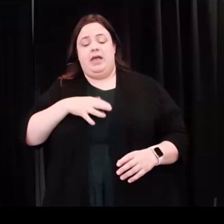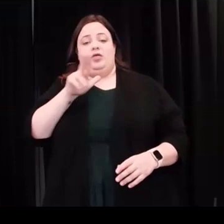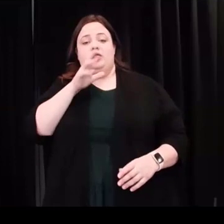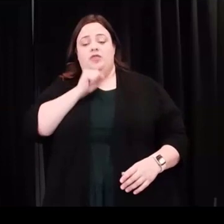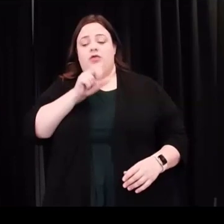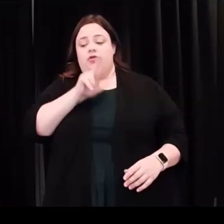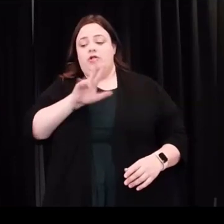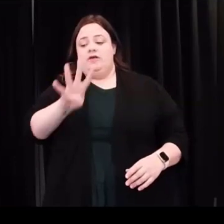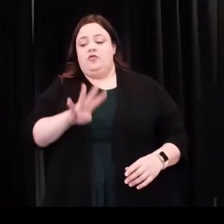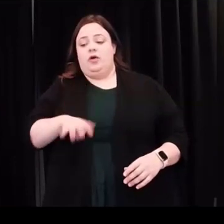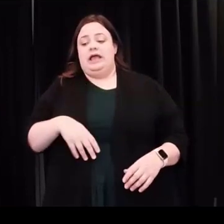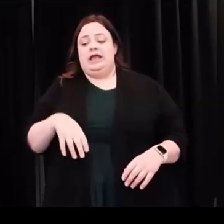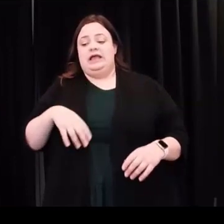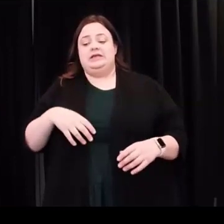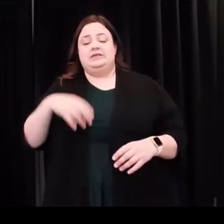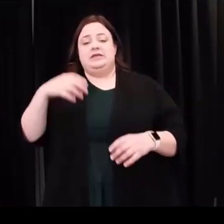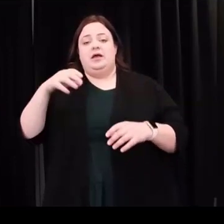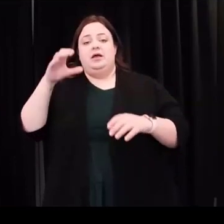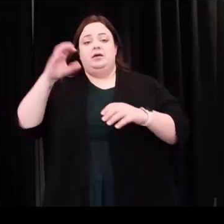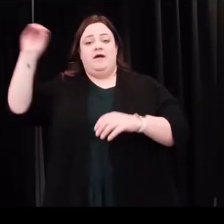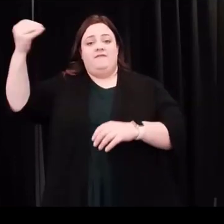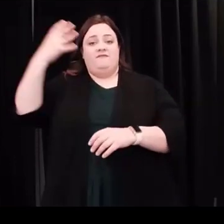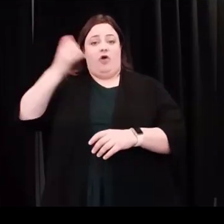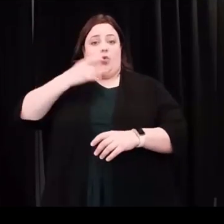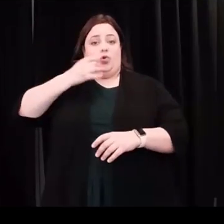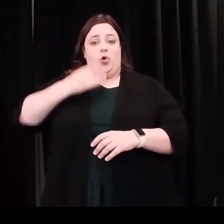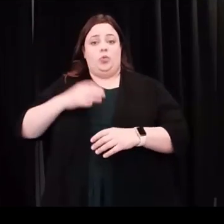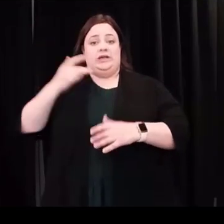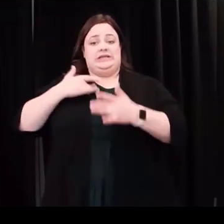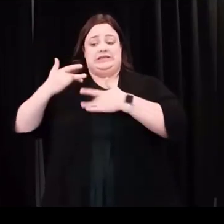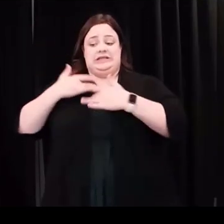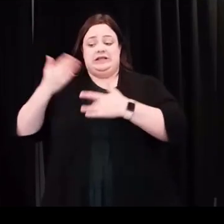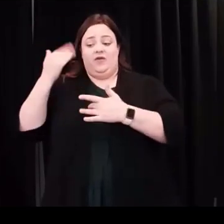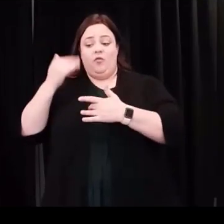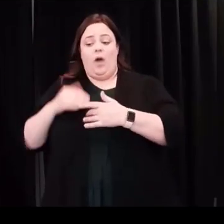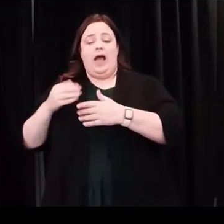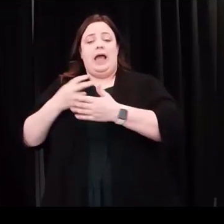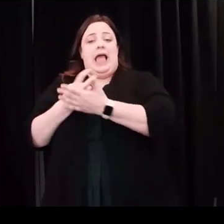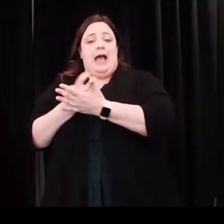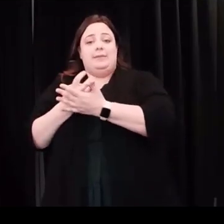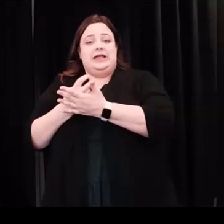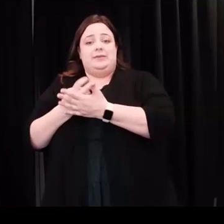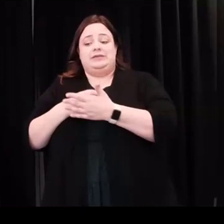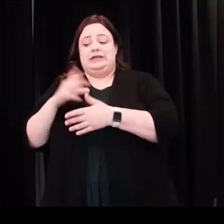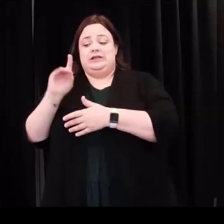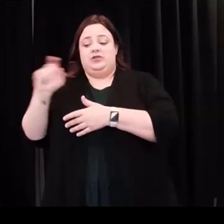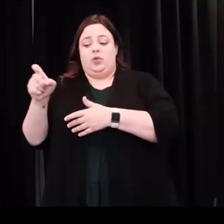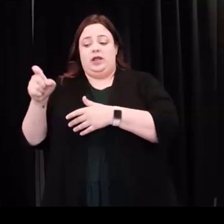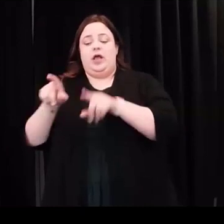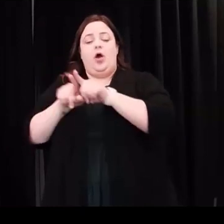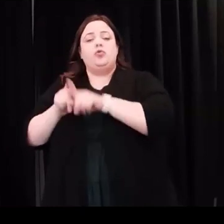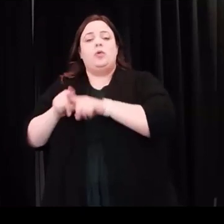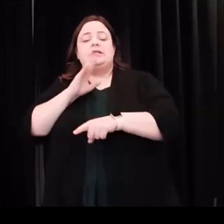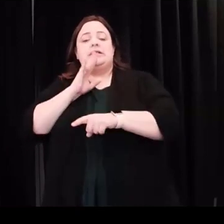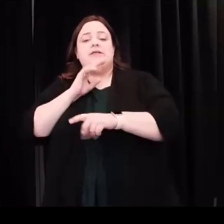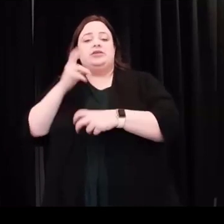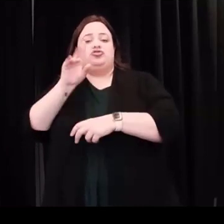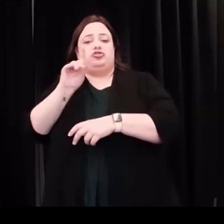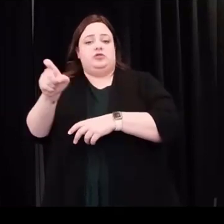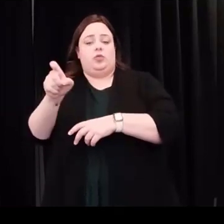an epilepsy seizure disorder. He also has a speech impediment of stuttering. So, what accommodations